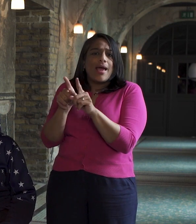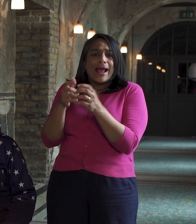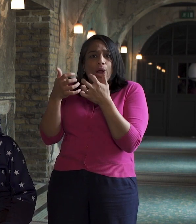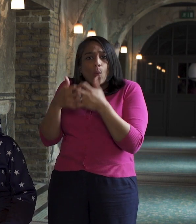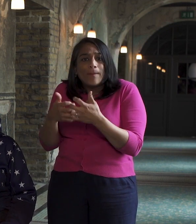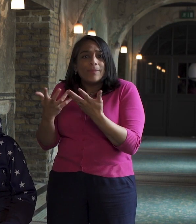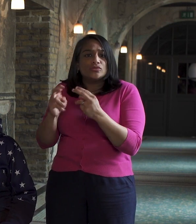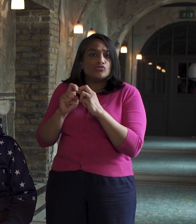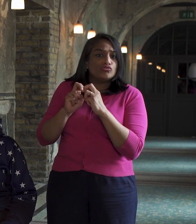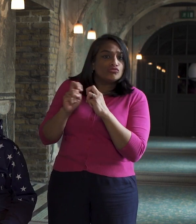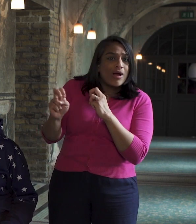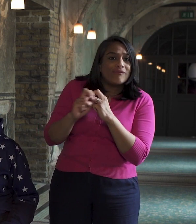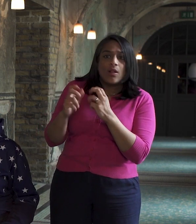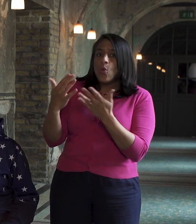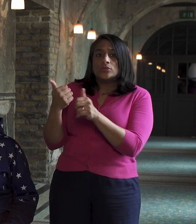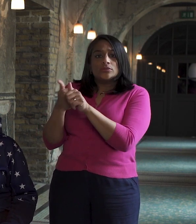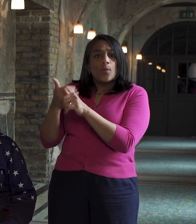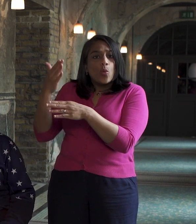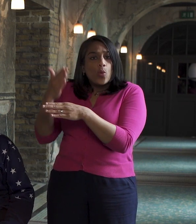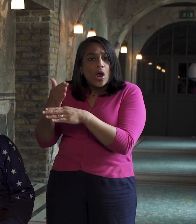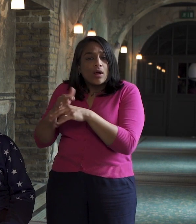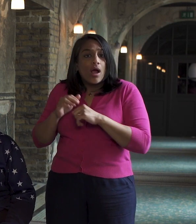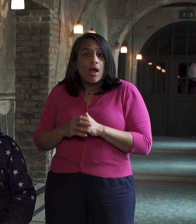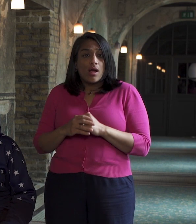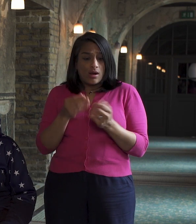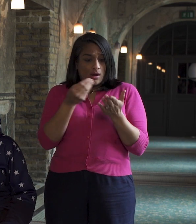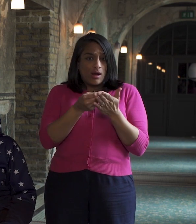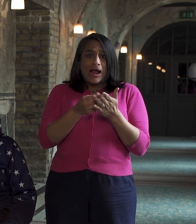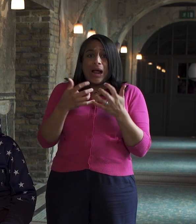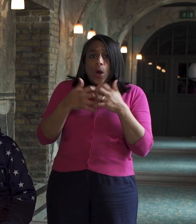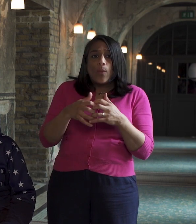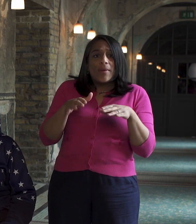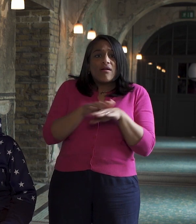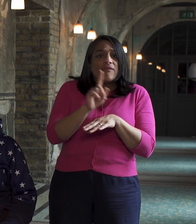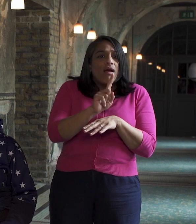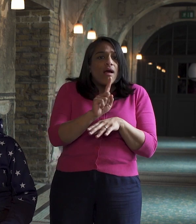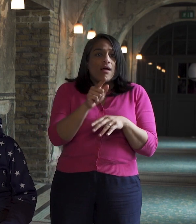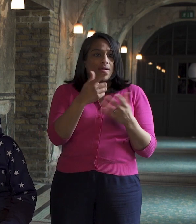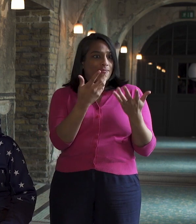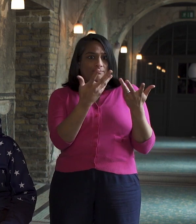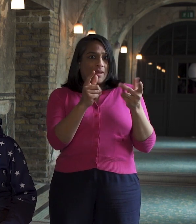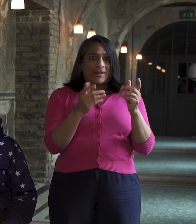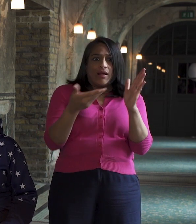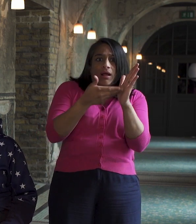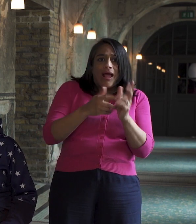biscuit Equipment covers adaptations and new equipment that is needed for access reasons.